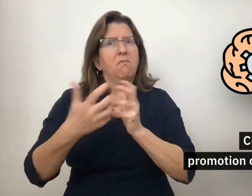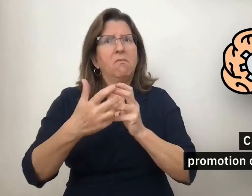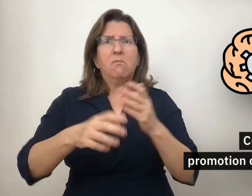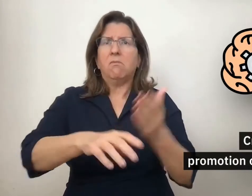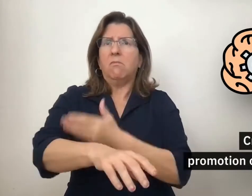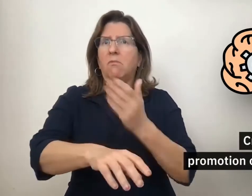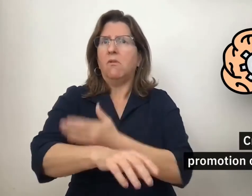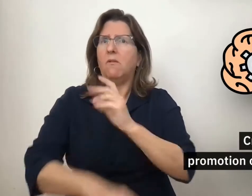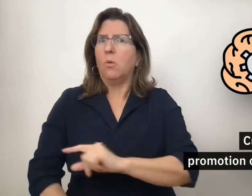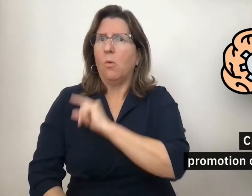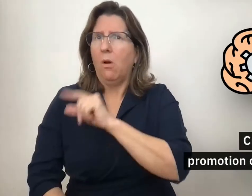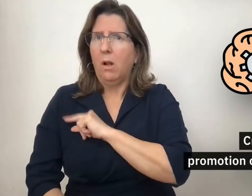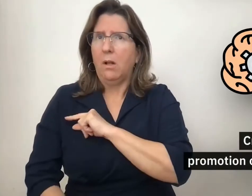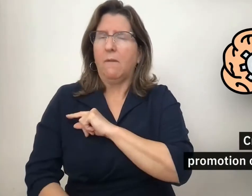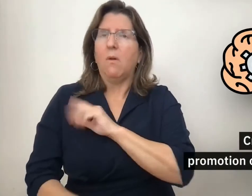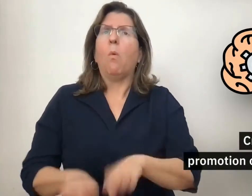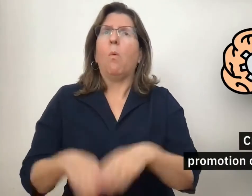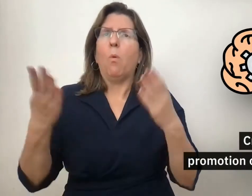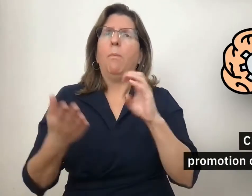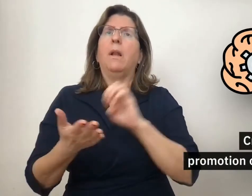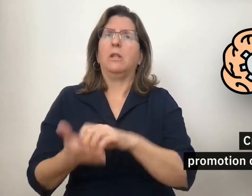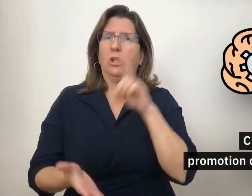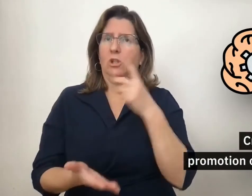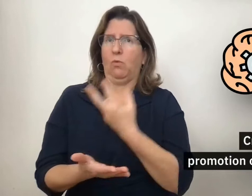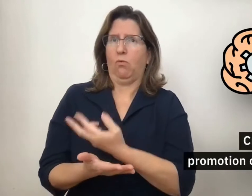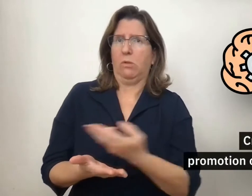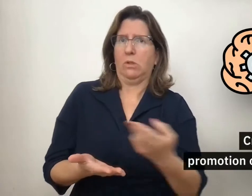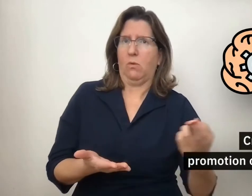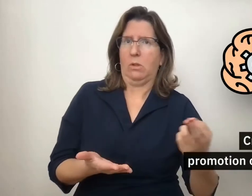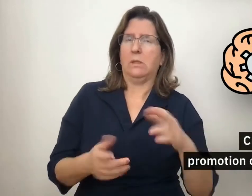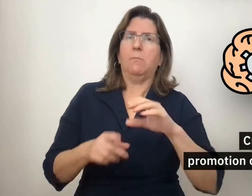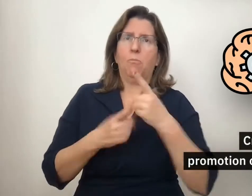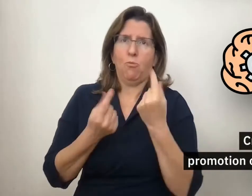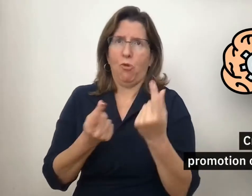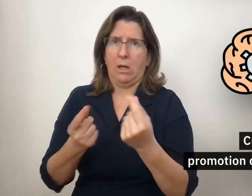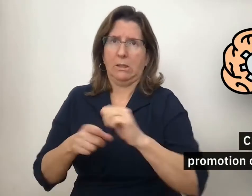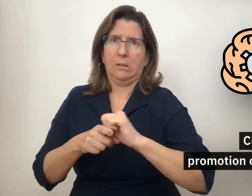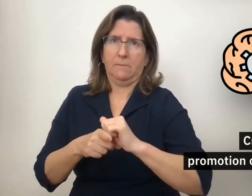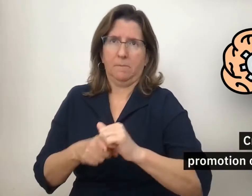open education approaches can be improved for the betterment of all.